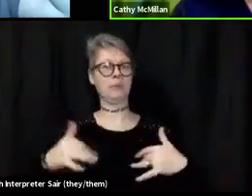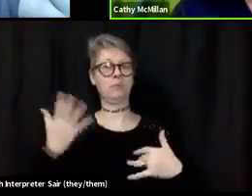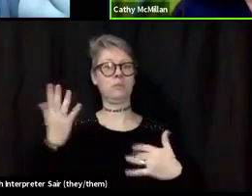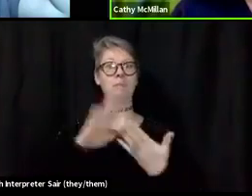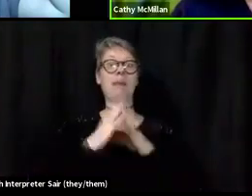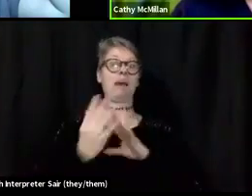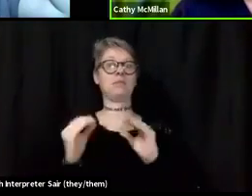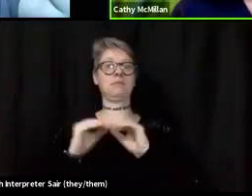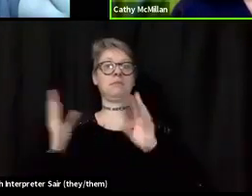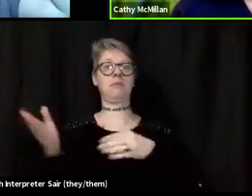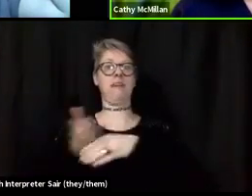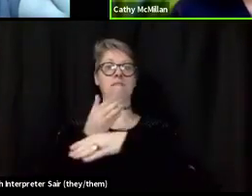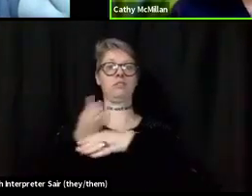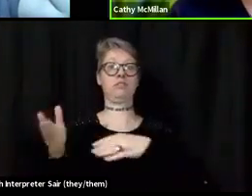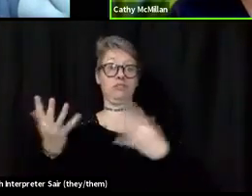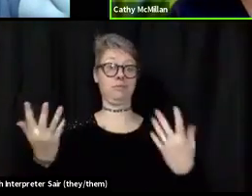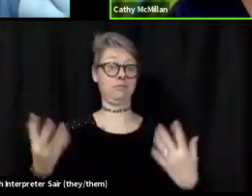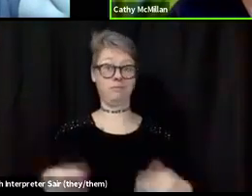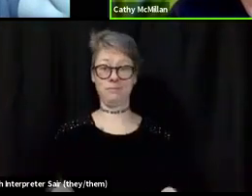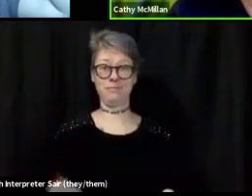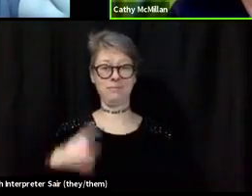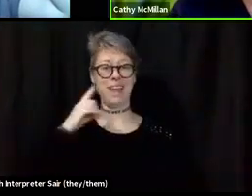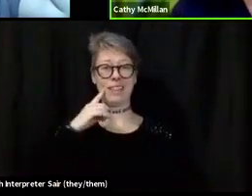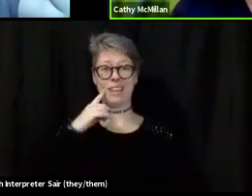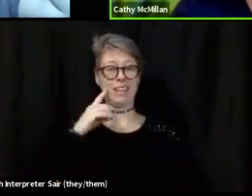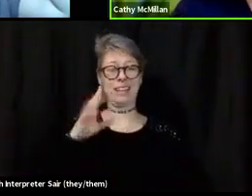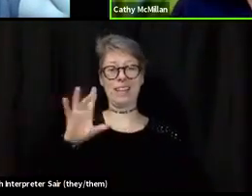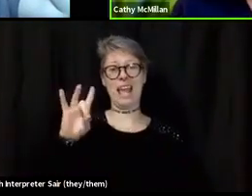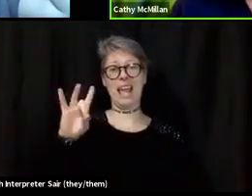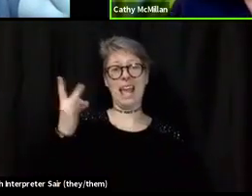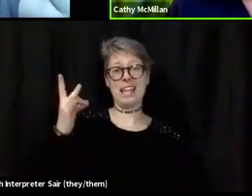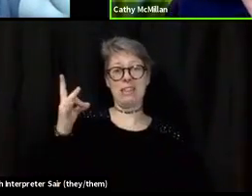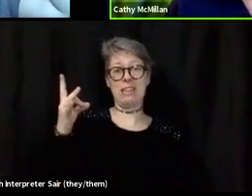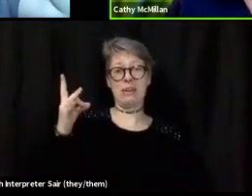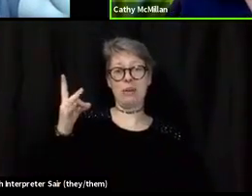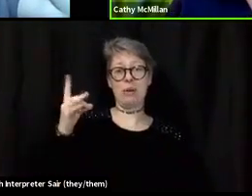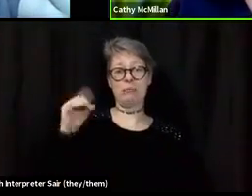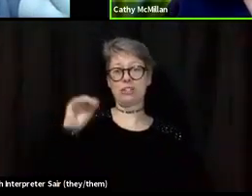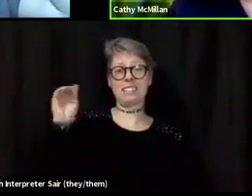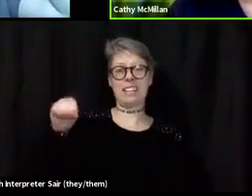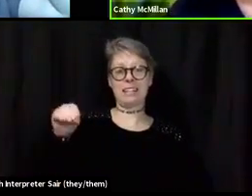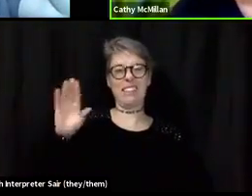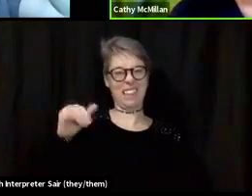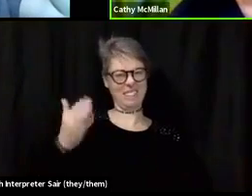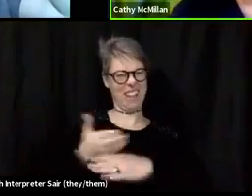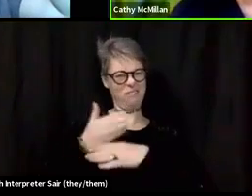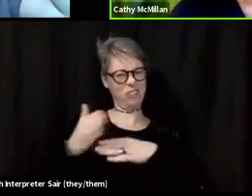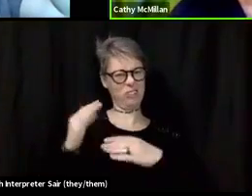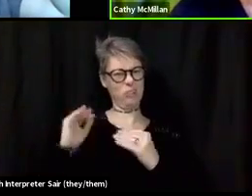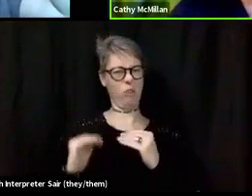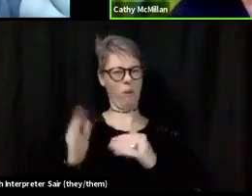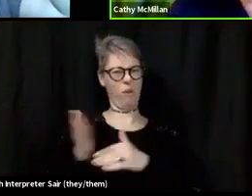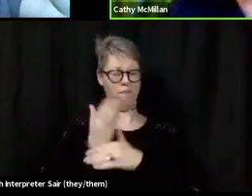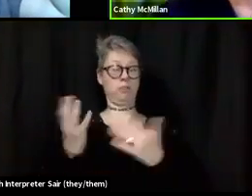, but they might just pop , but they might just pop into the average, like, I don't know I think, 8%. hth percentile hth percentile is average, the percentile is average, the global